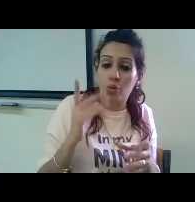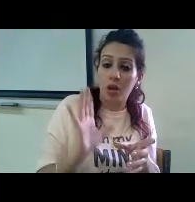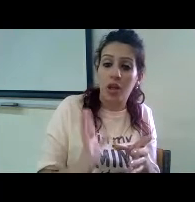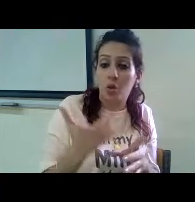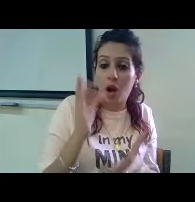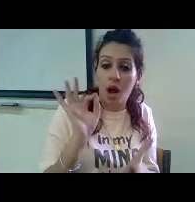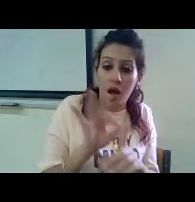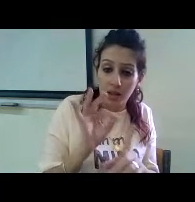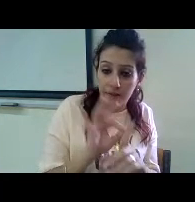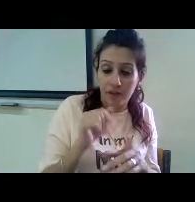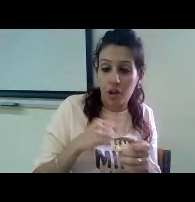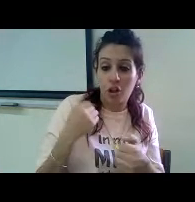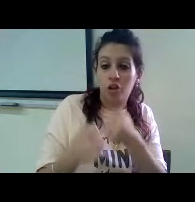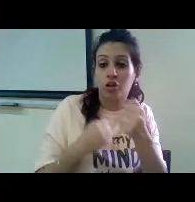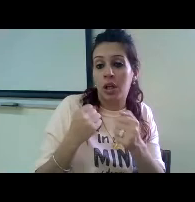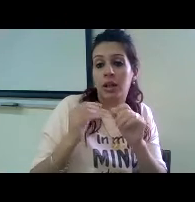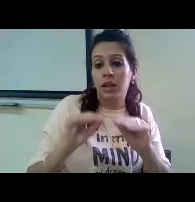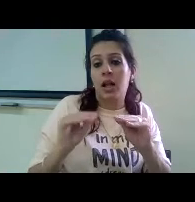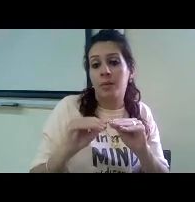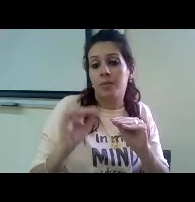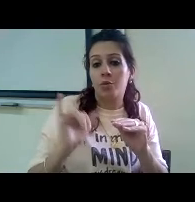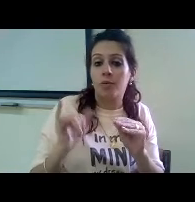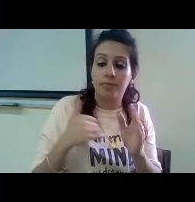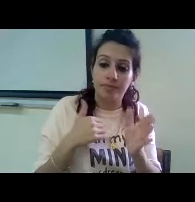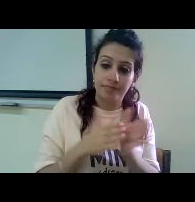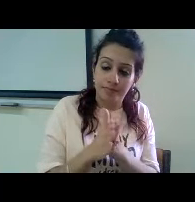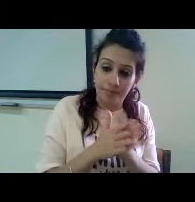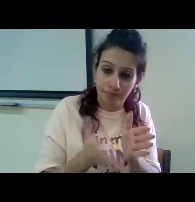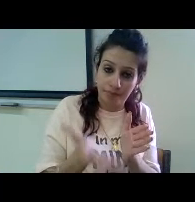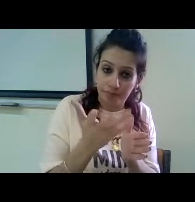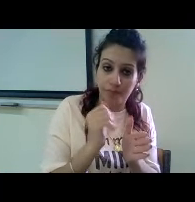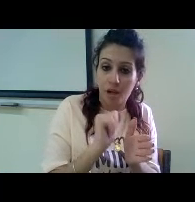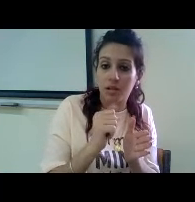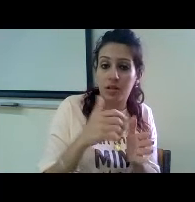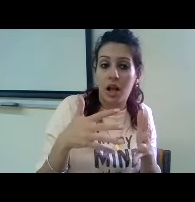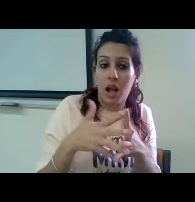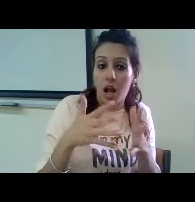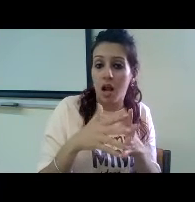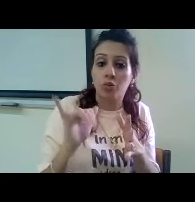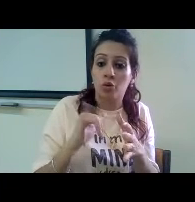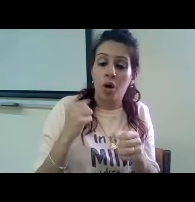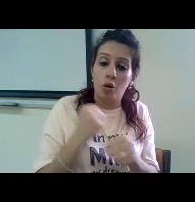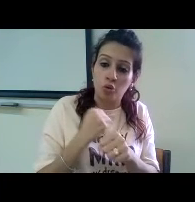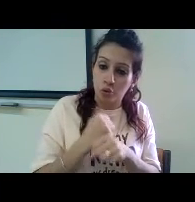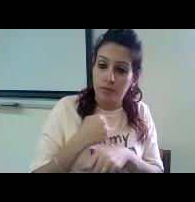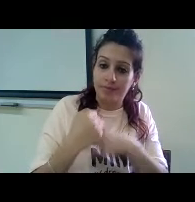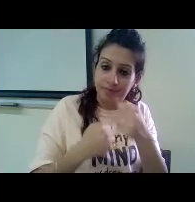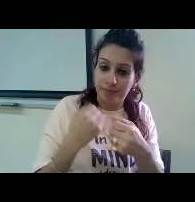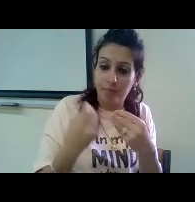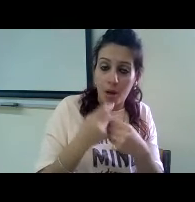So that, which is for the parents of family who don't have Internet access at home.